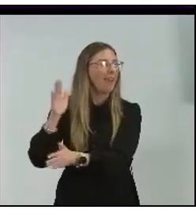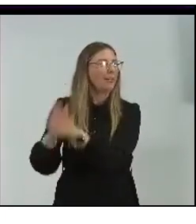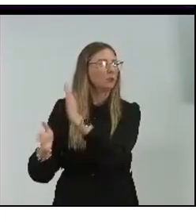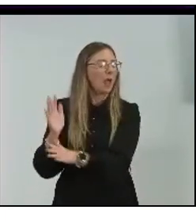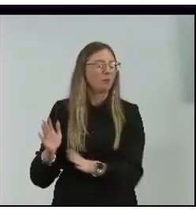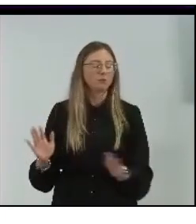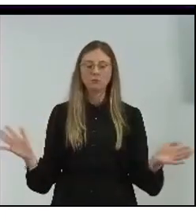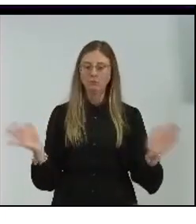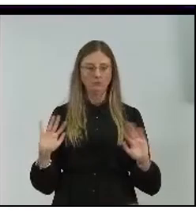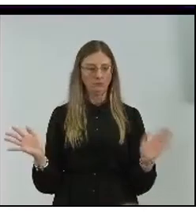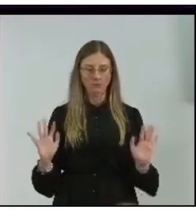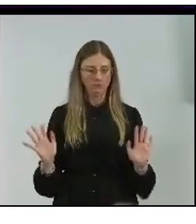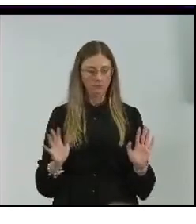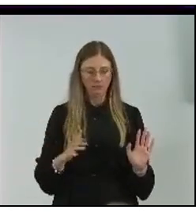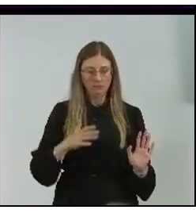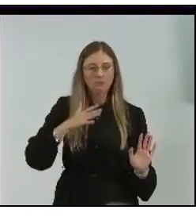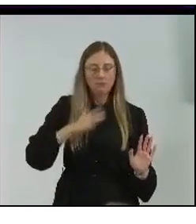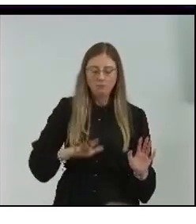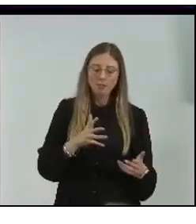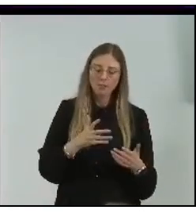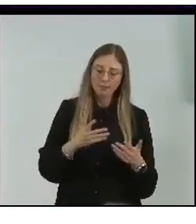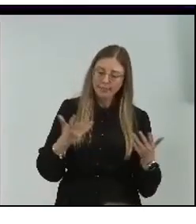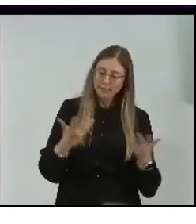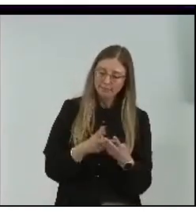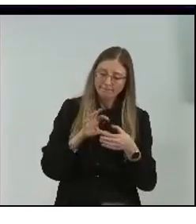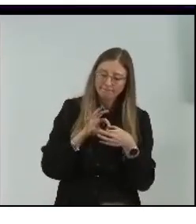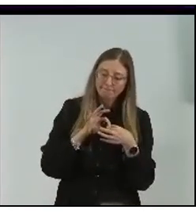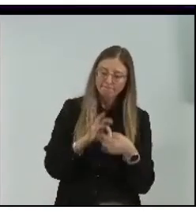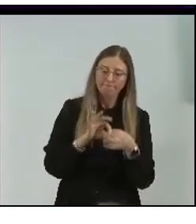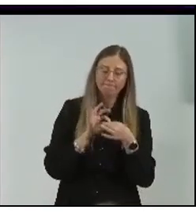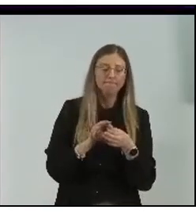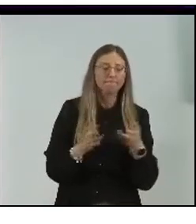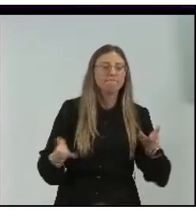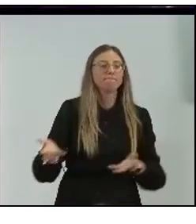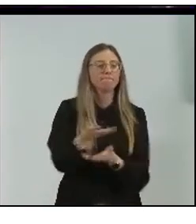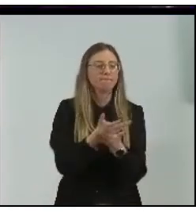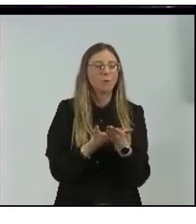You won't see your organisation excelling at these accessibility requirements.